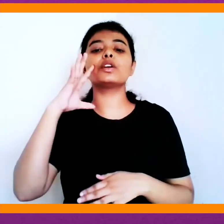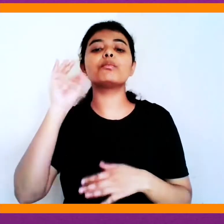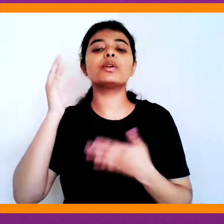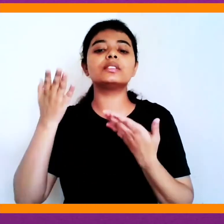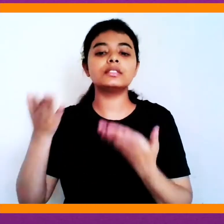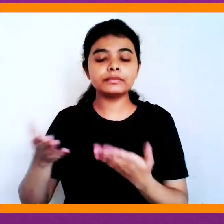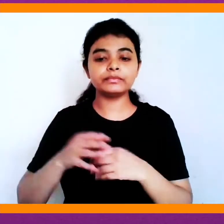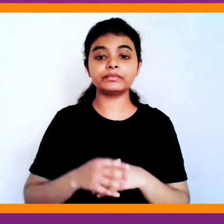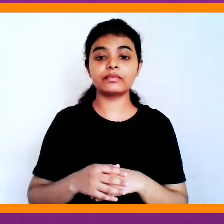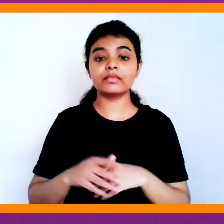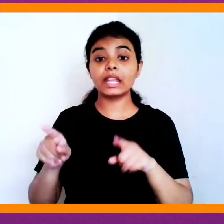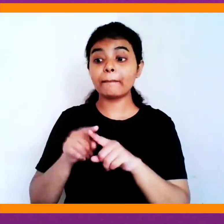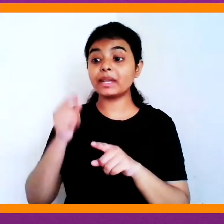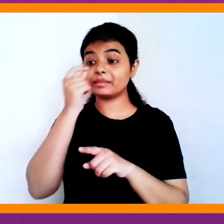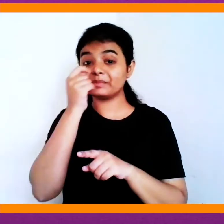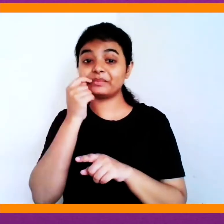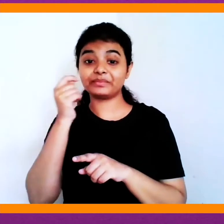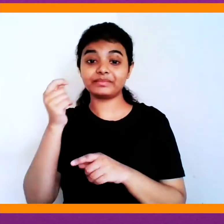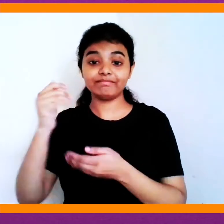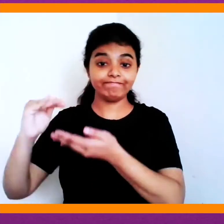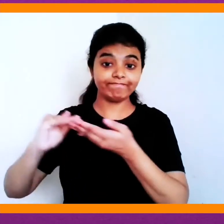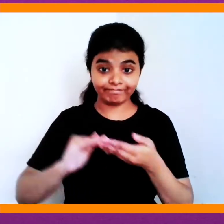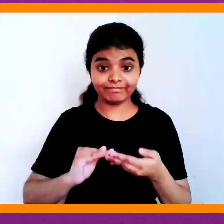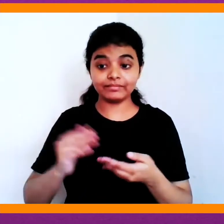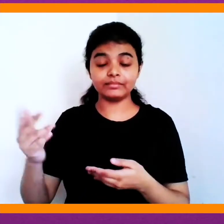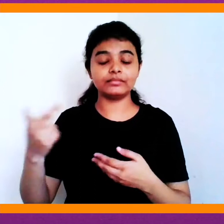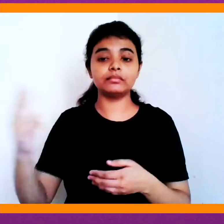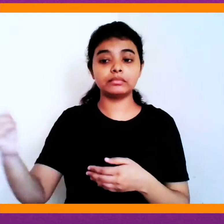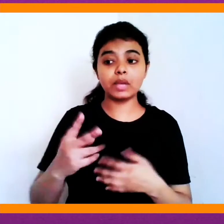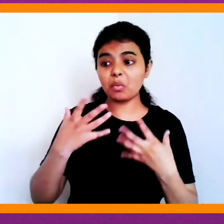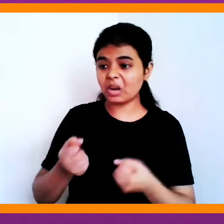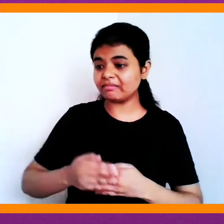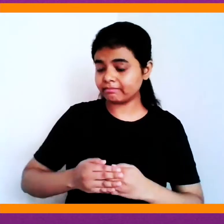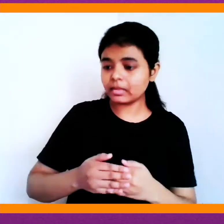than investigating what's important the basic investigations we do for a young couple who's